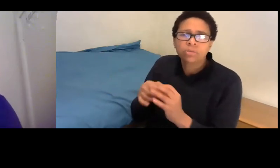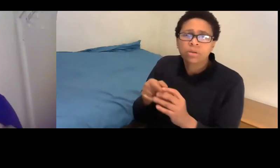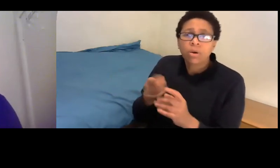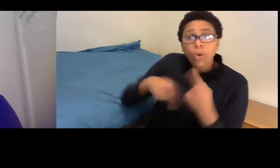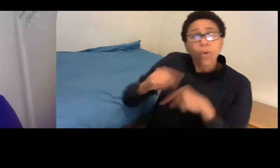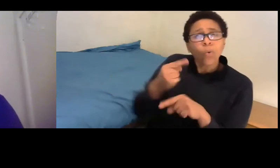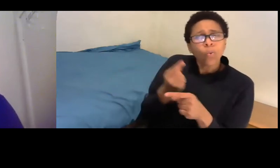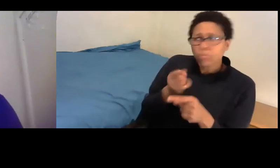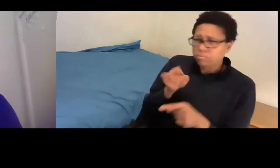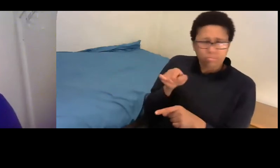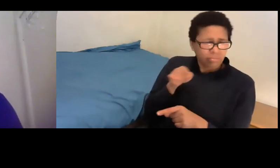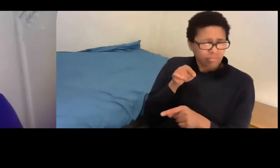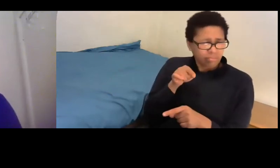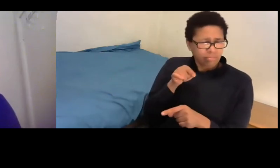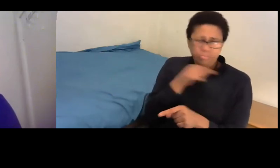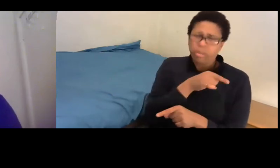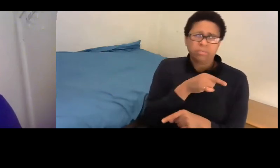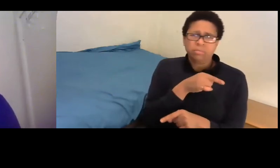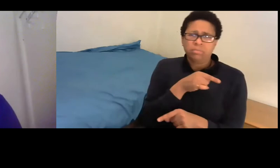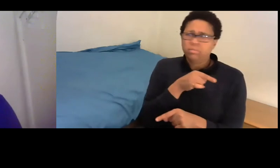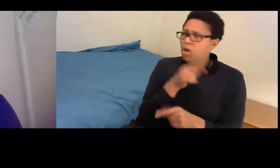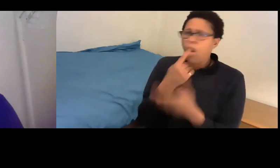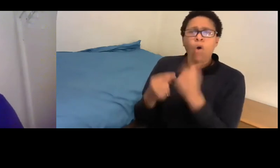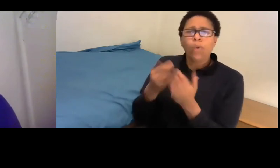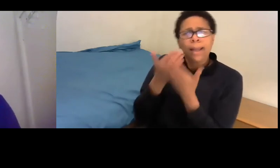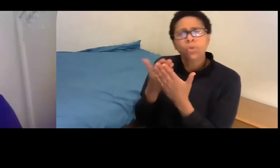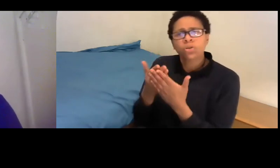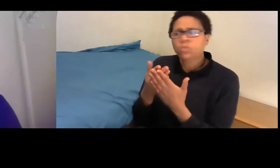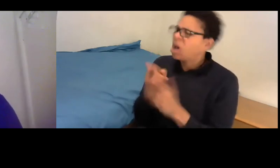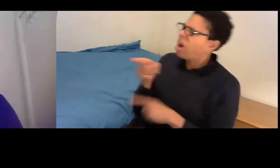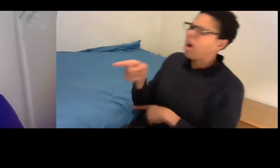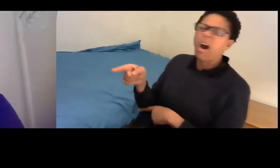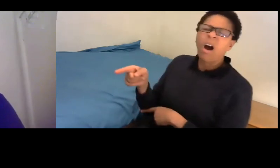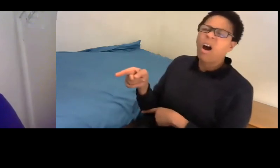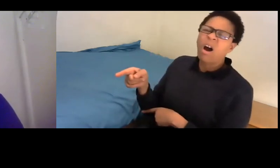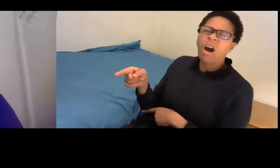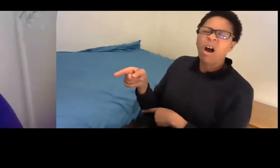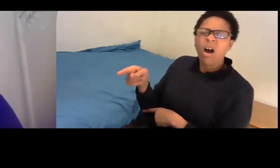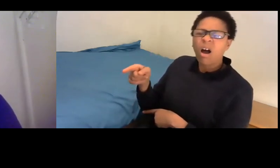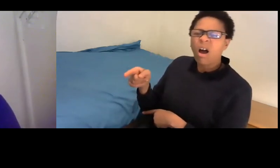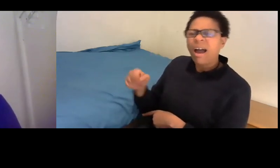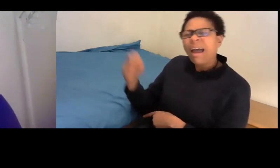this kind of acceptance now in the political status quo that,